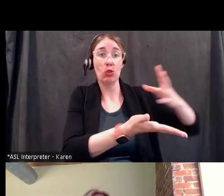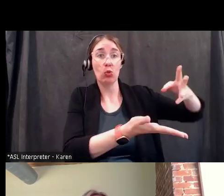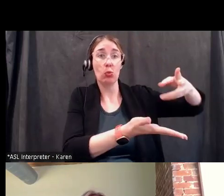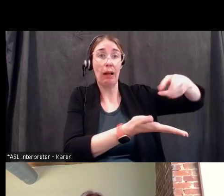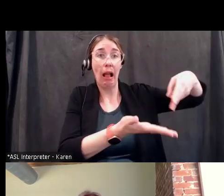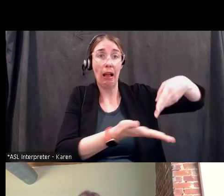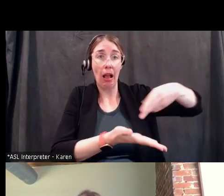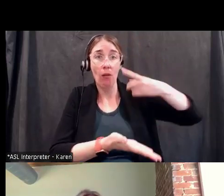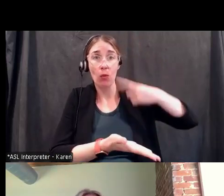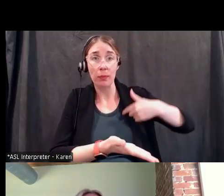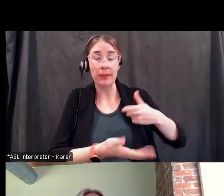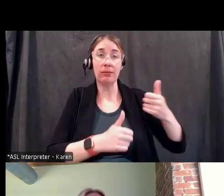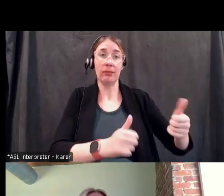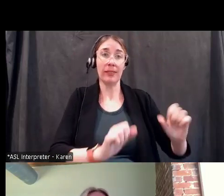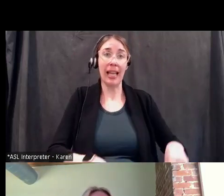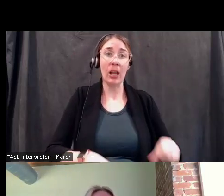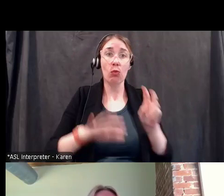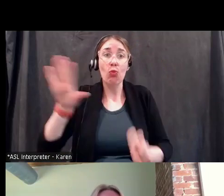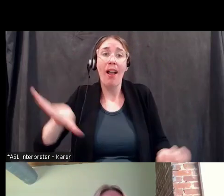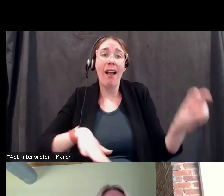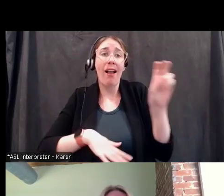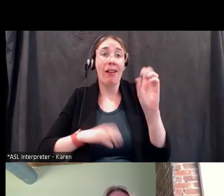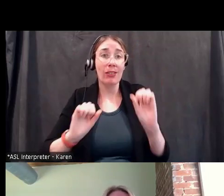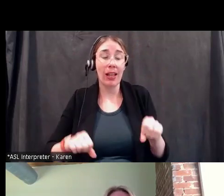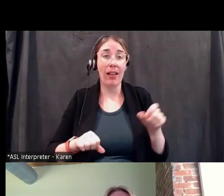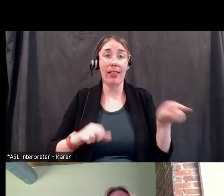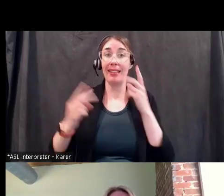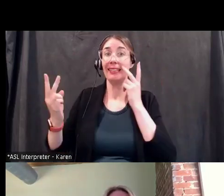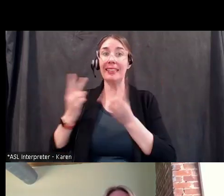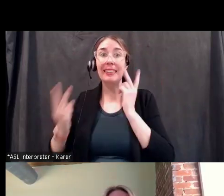I've seen them really open up and build self-confidence with the